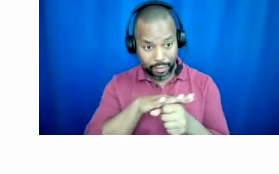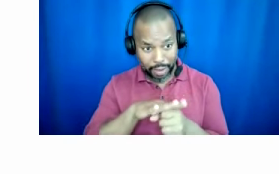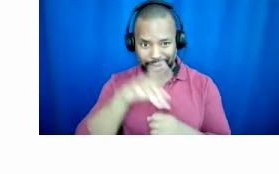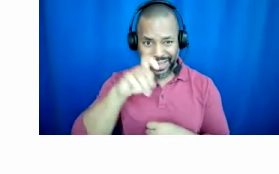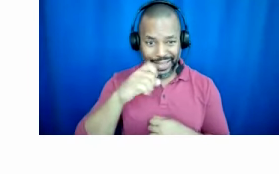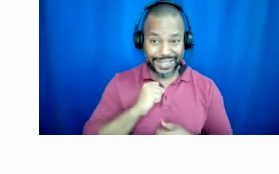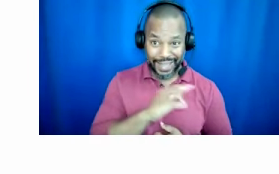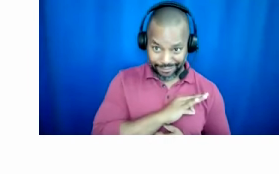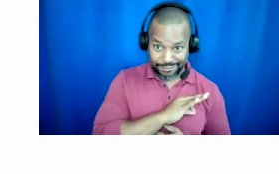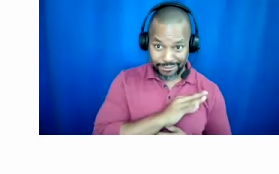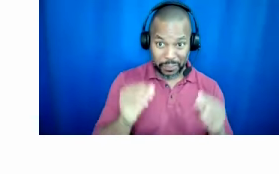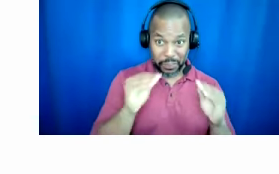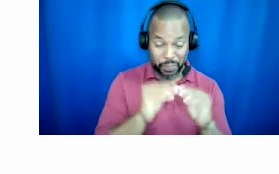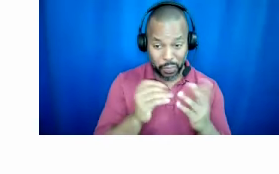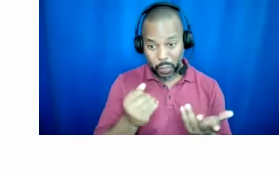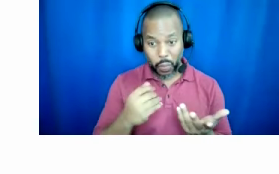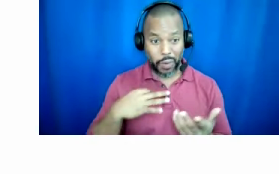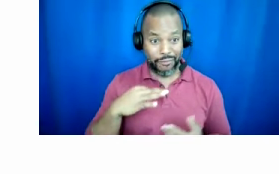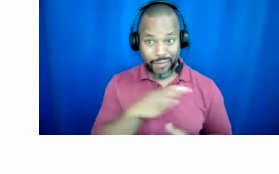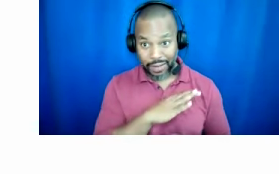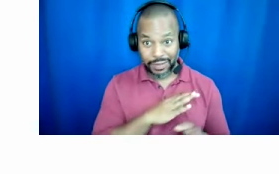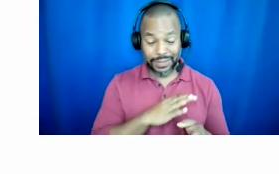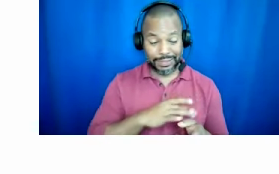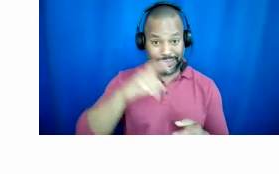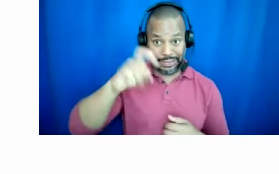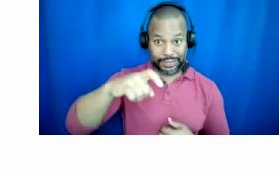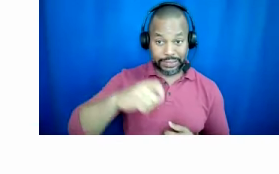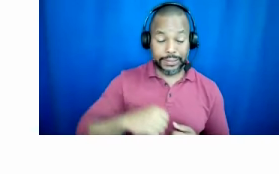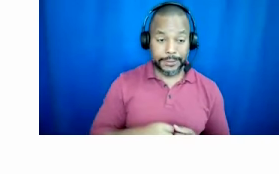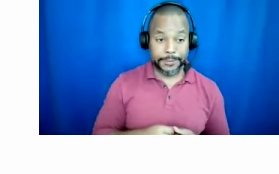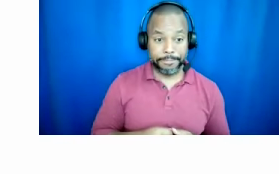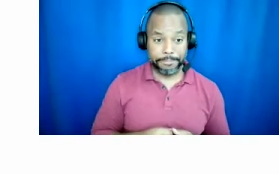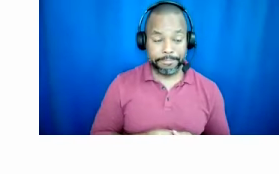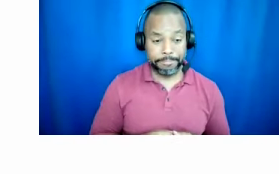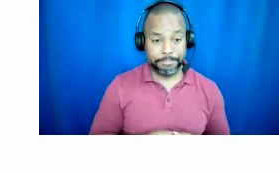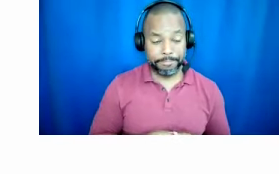or in need of faculty, those discussions